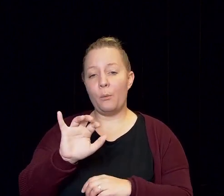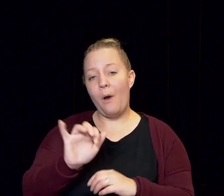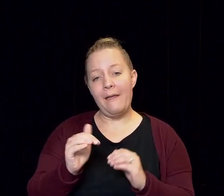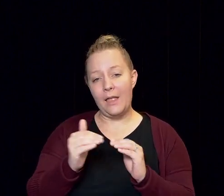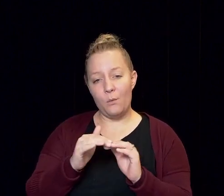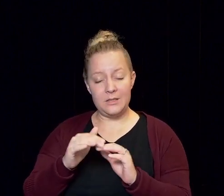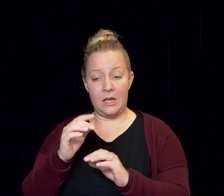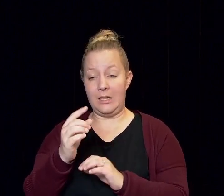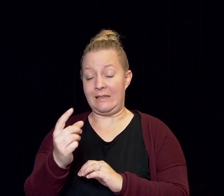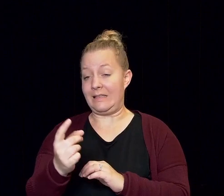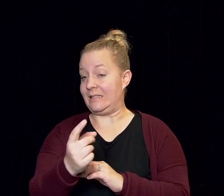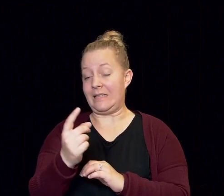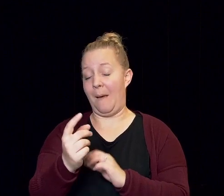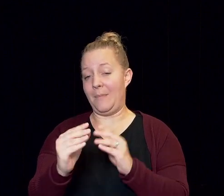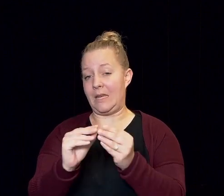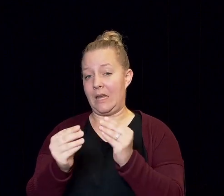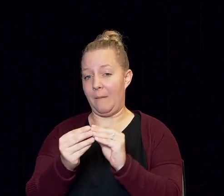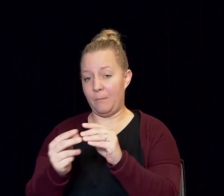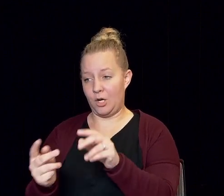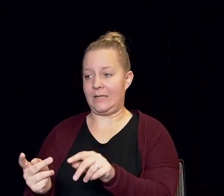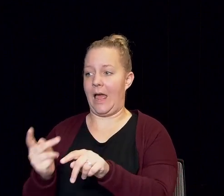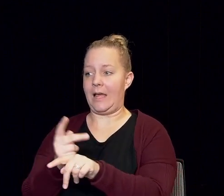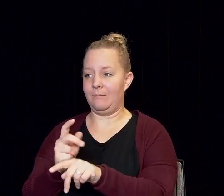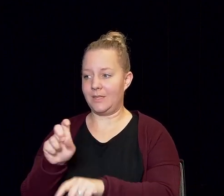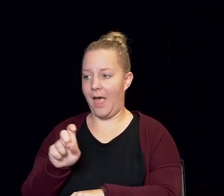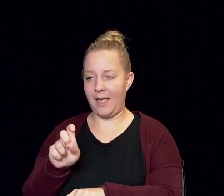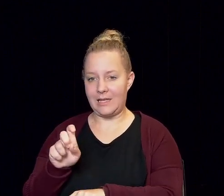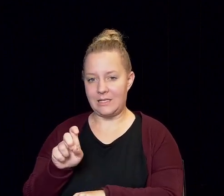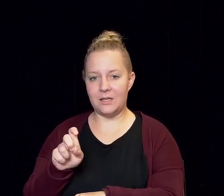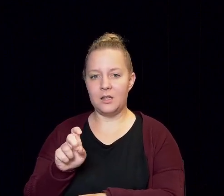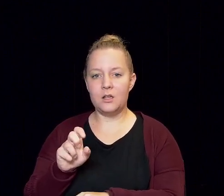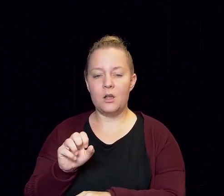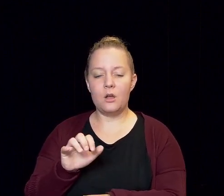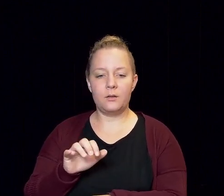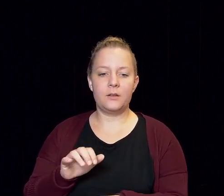multiplied with x. So every equation is going to be y equals. Every equation is going to have a number